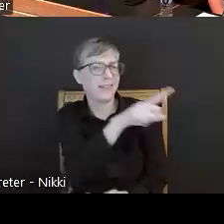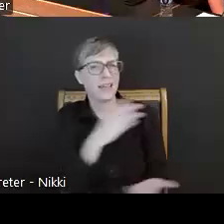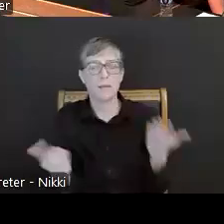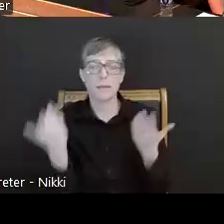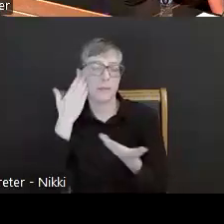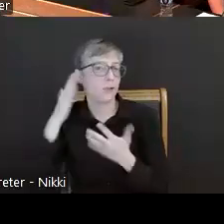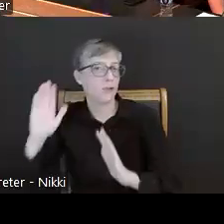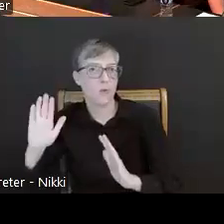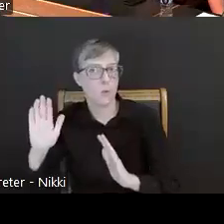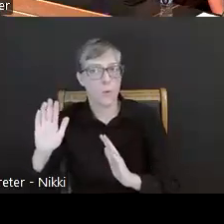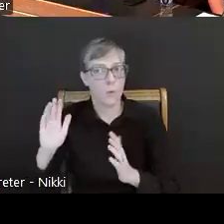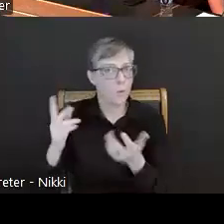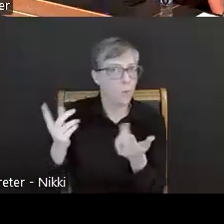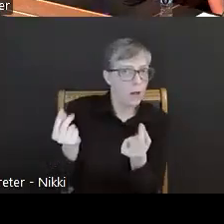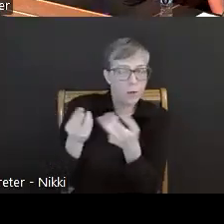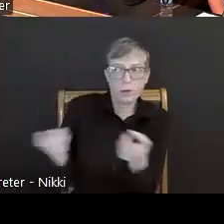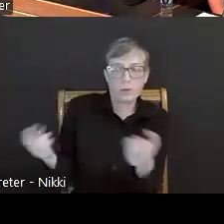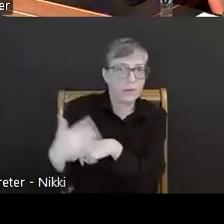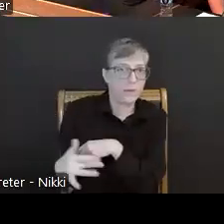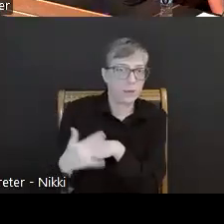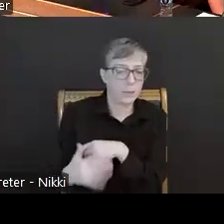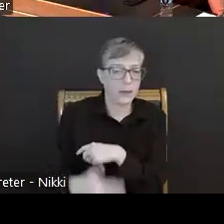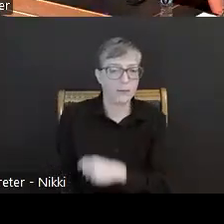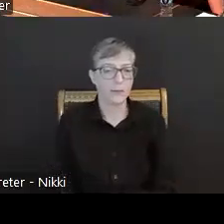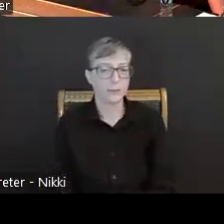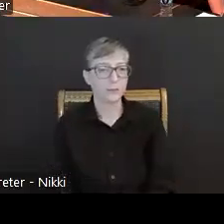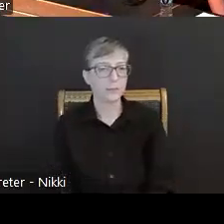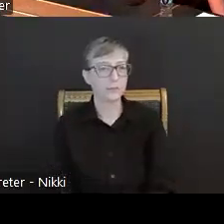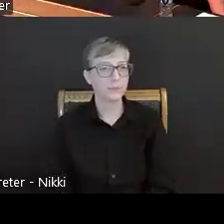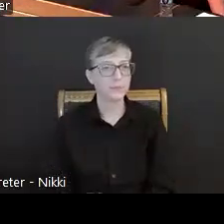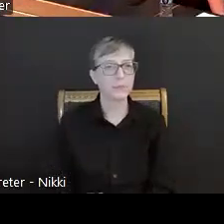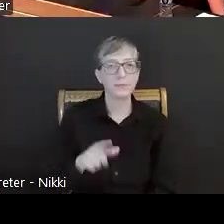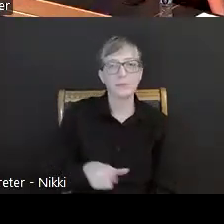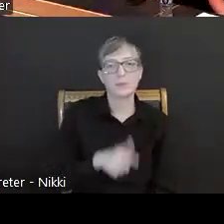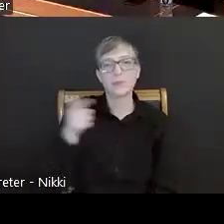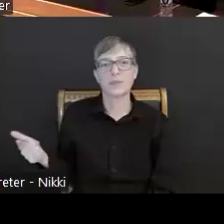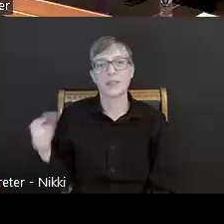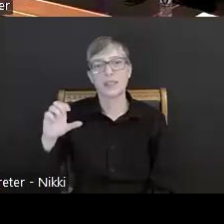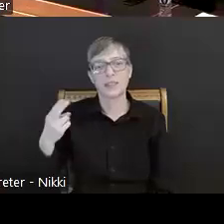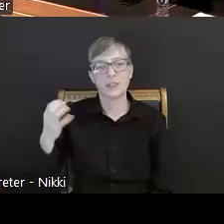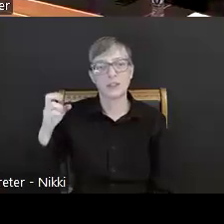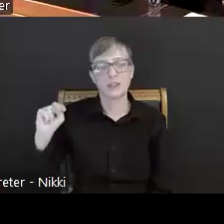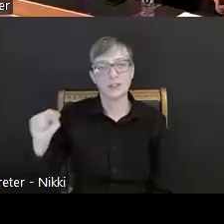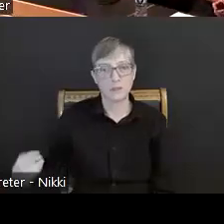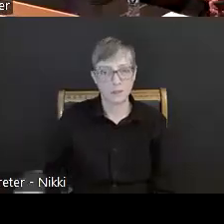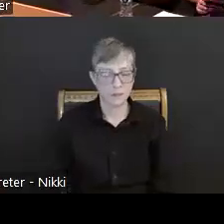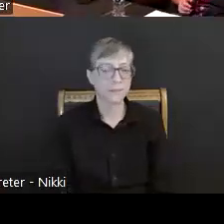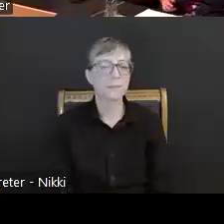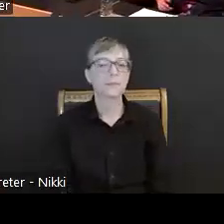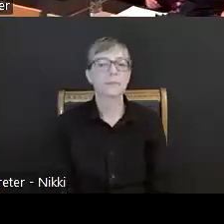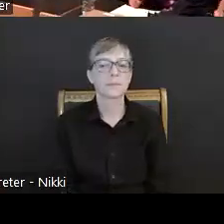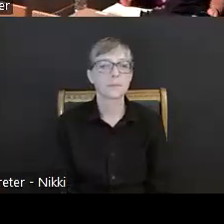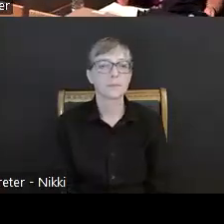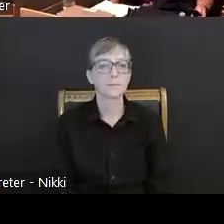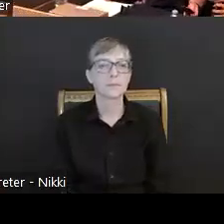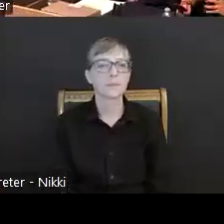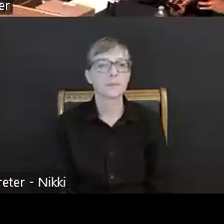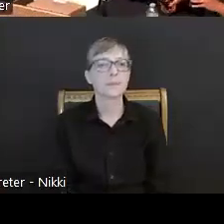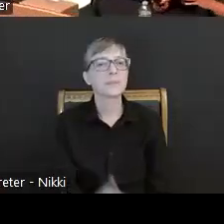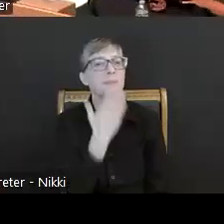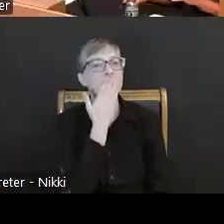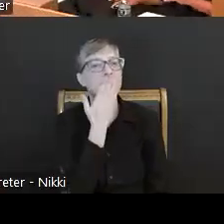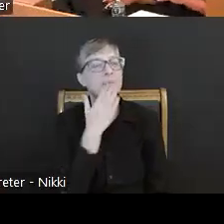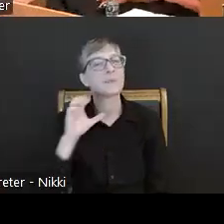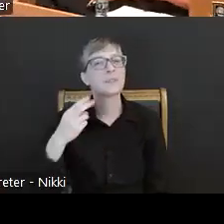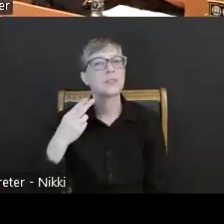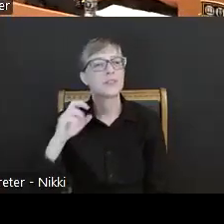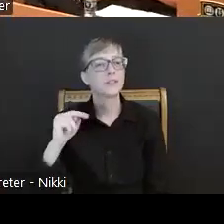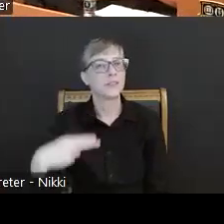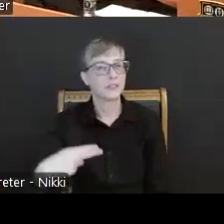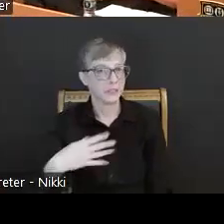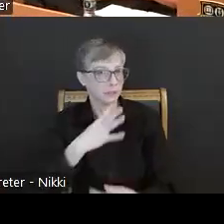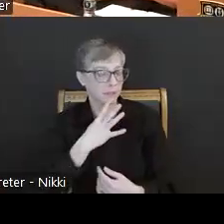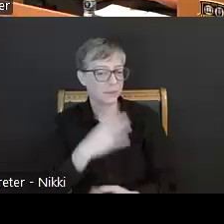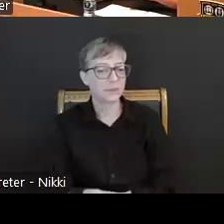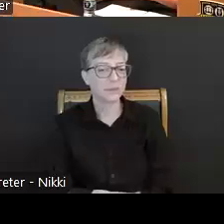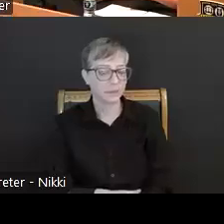situation and now I'll pass it over to Chin thanks Vicki this is chin speaking um so I will just um